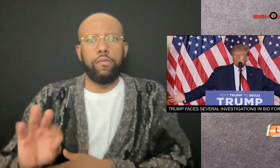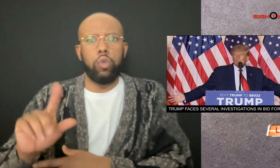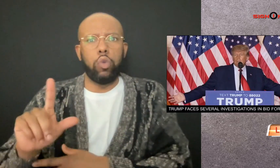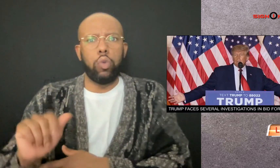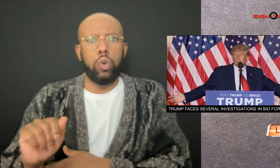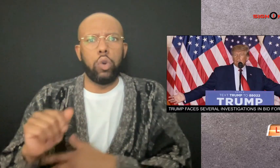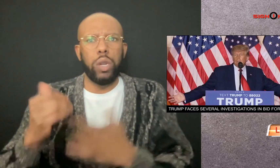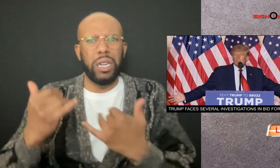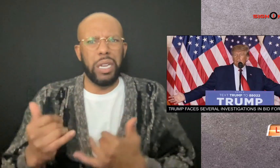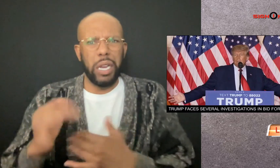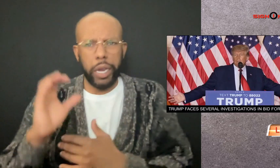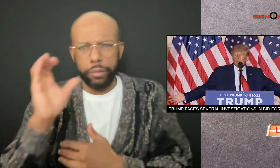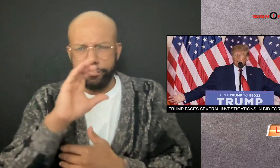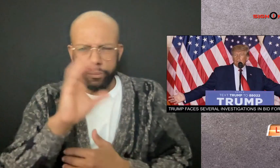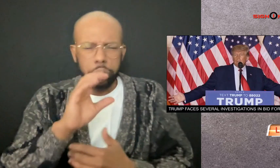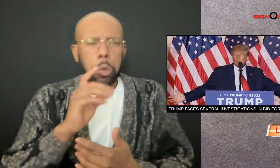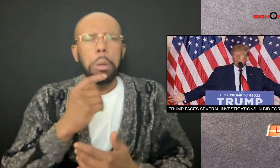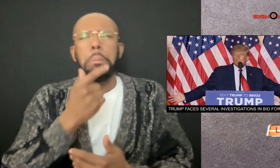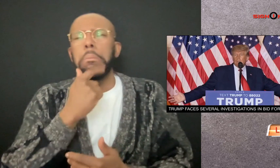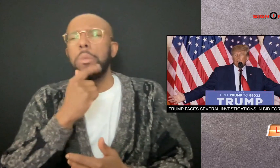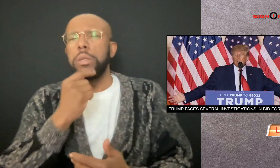and prosecutors in Florida are looking at whether